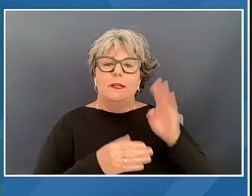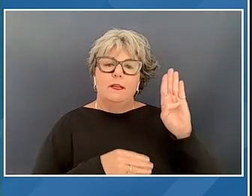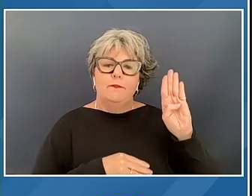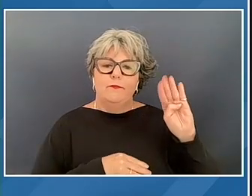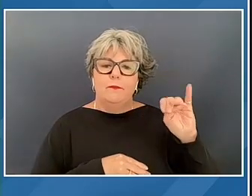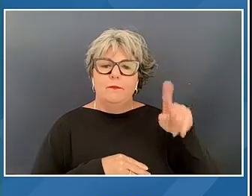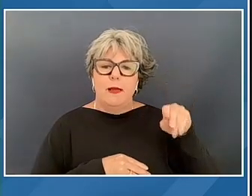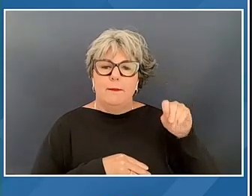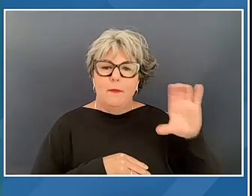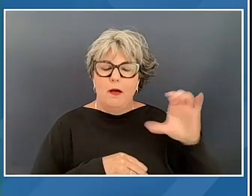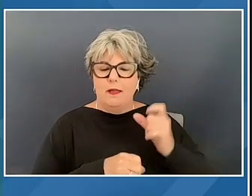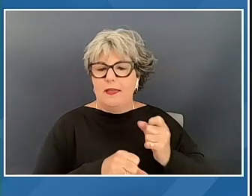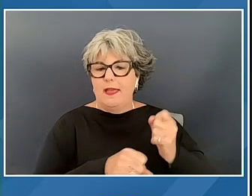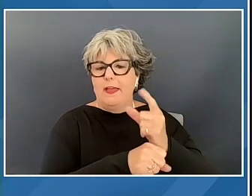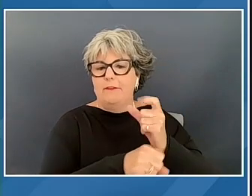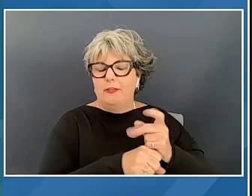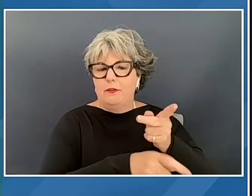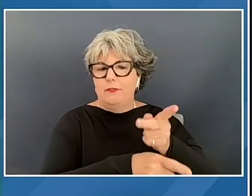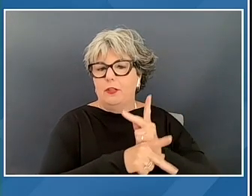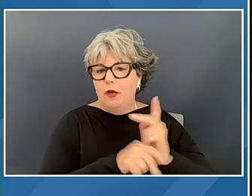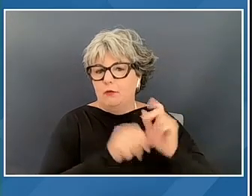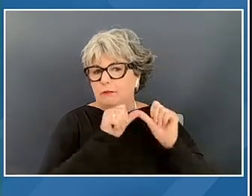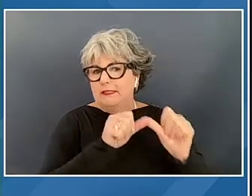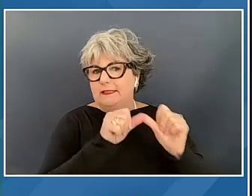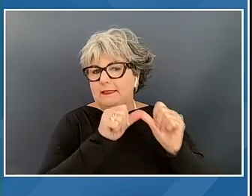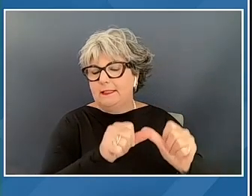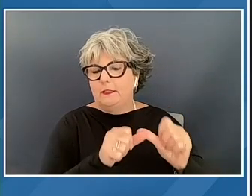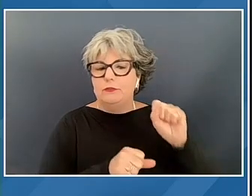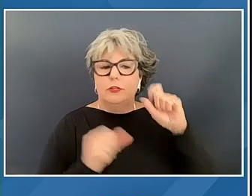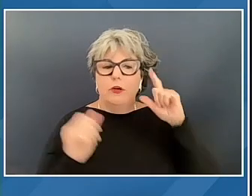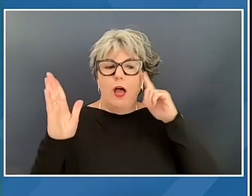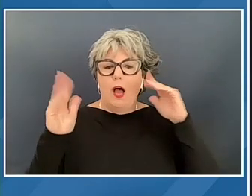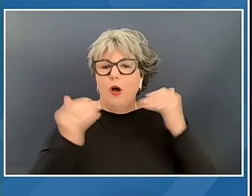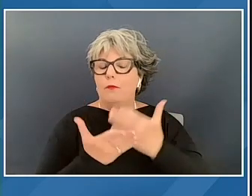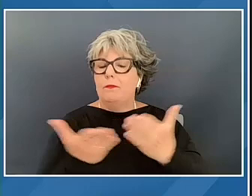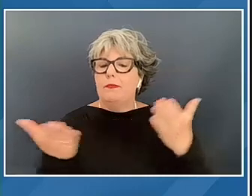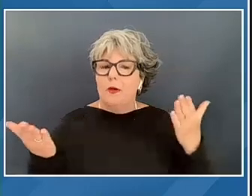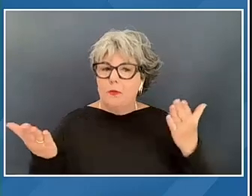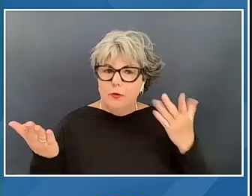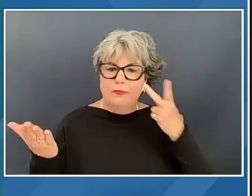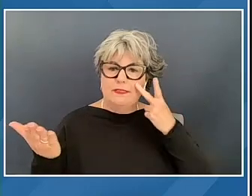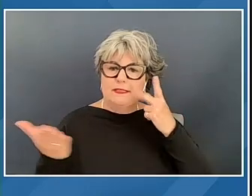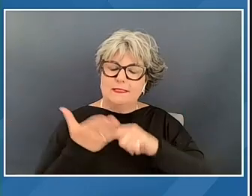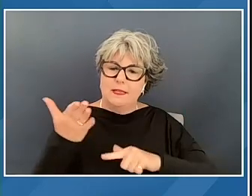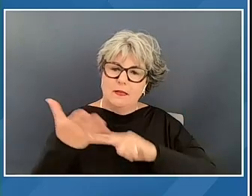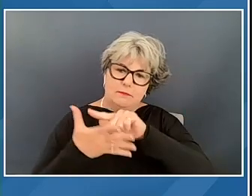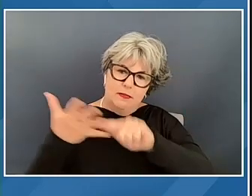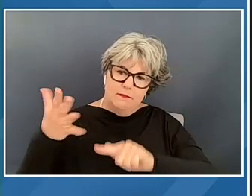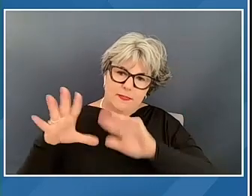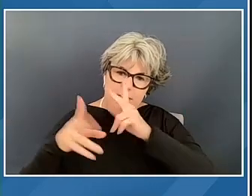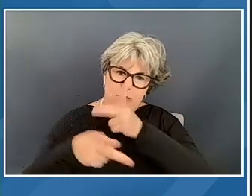year that the loan continues. So I would hope that we would look at some of these loans that are- who do not-